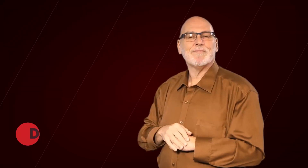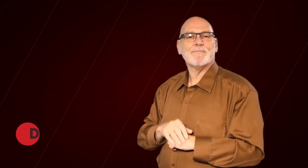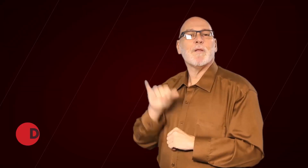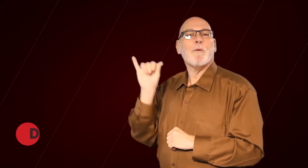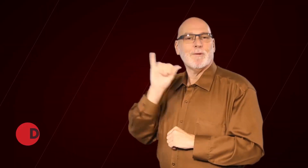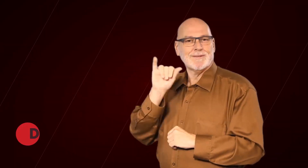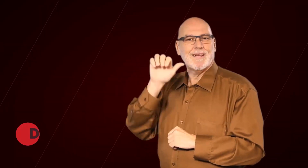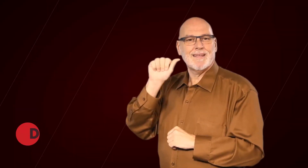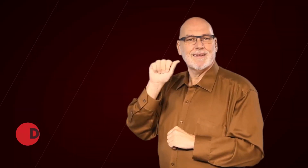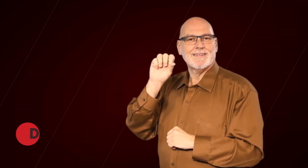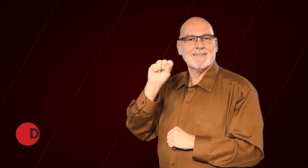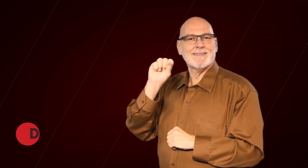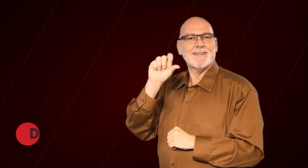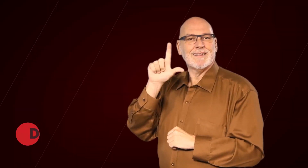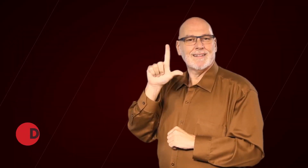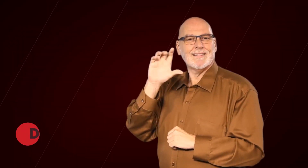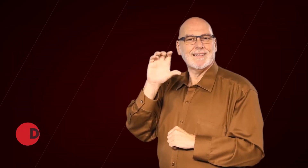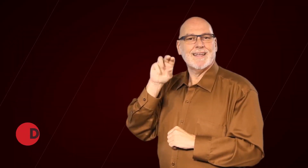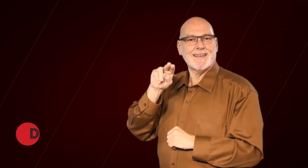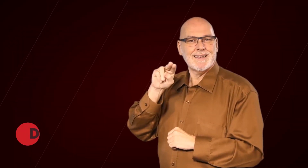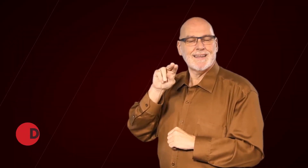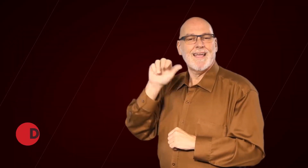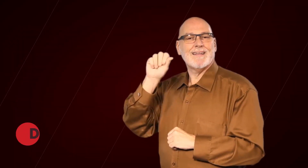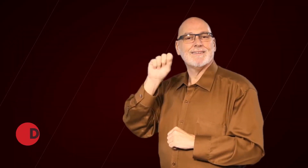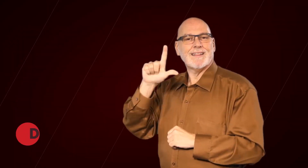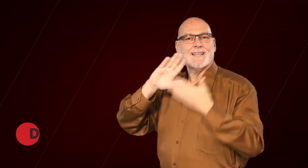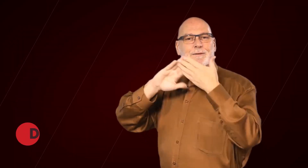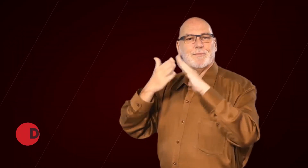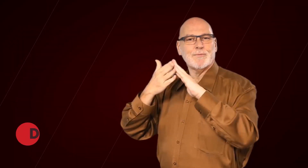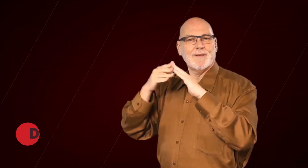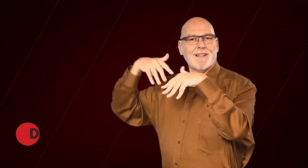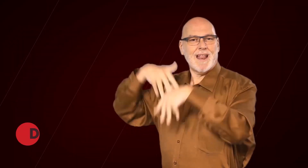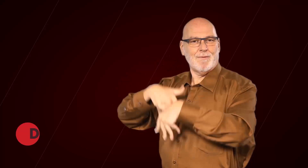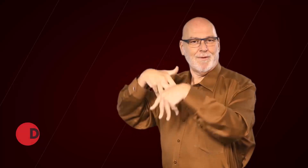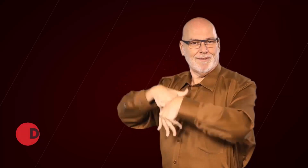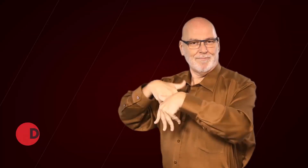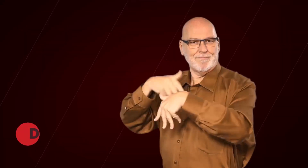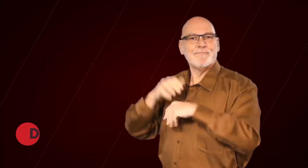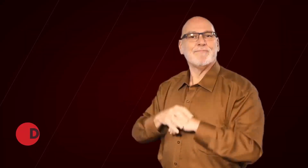and ASL Community of Niagara (ASLCN).